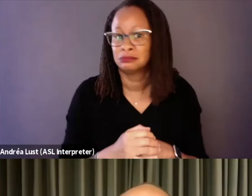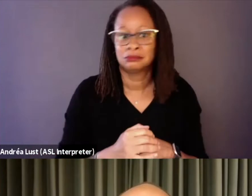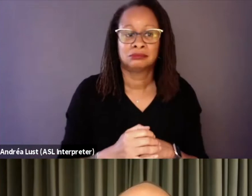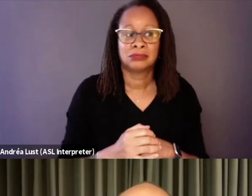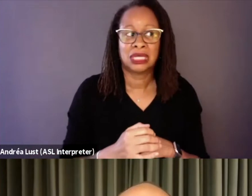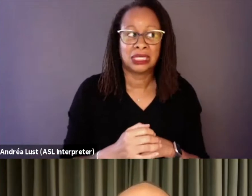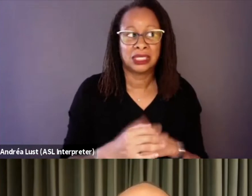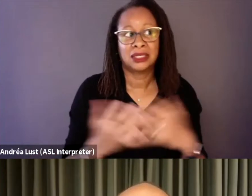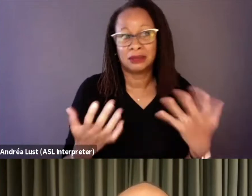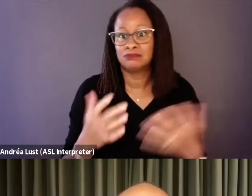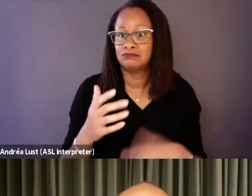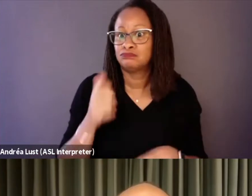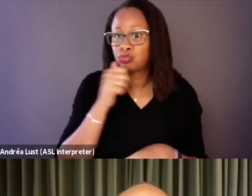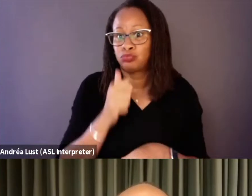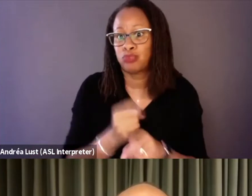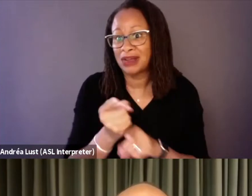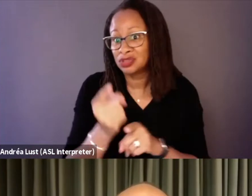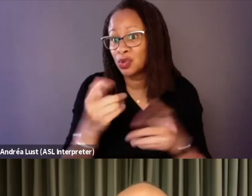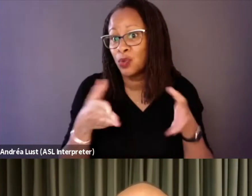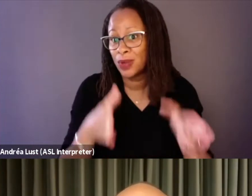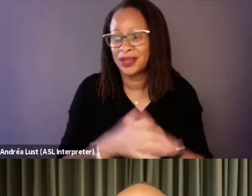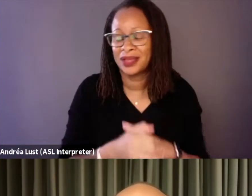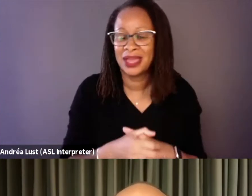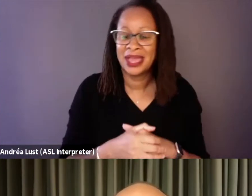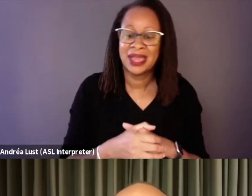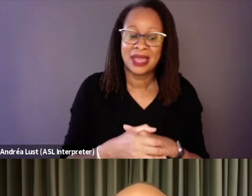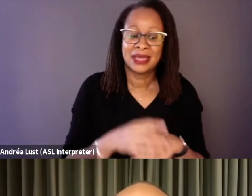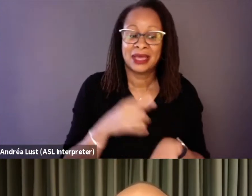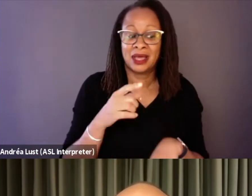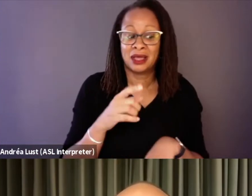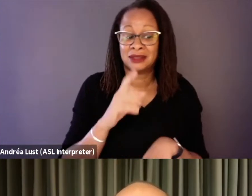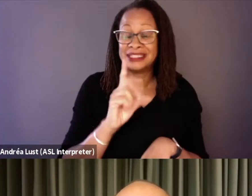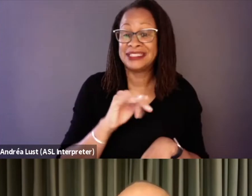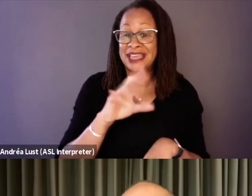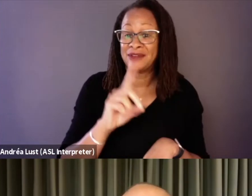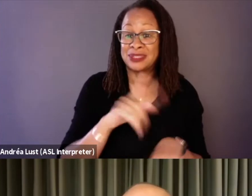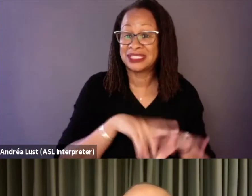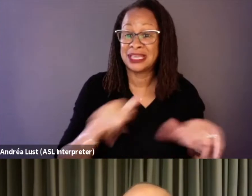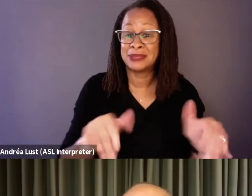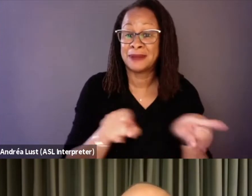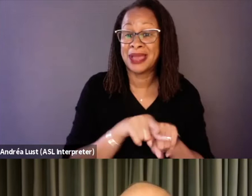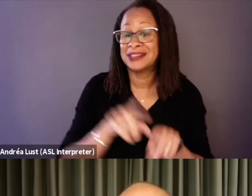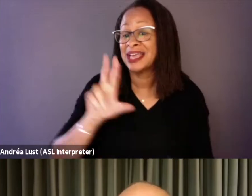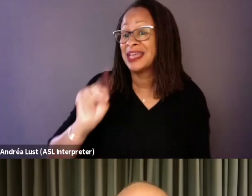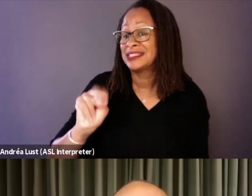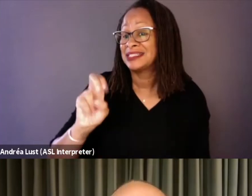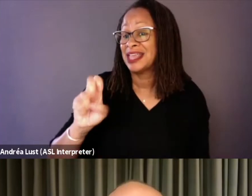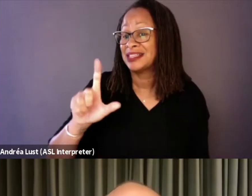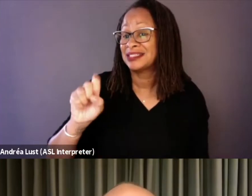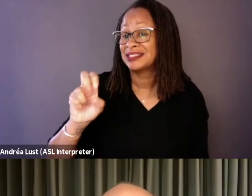He also was around the same time as Nelson Sullivan whose work is also in the Fales library